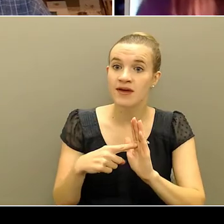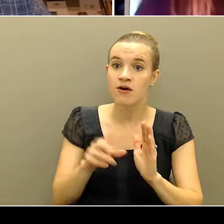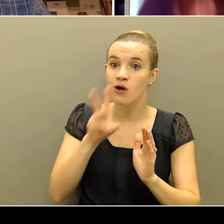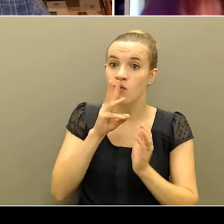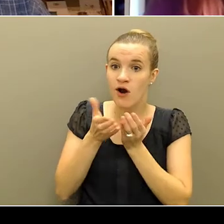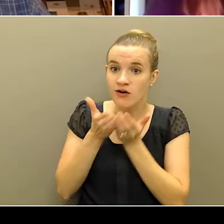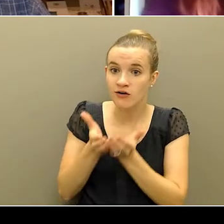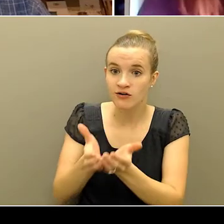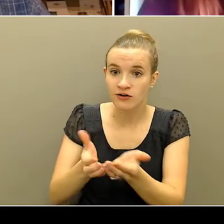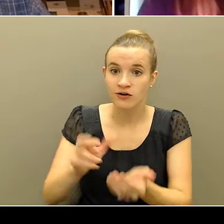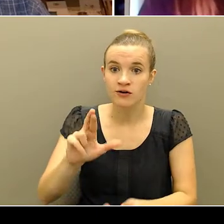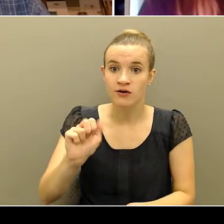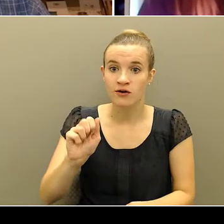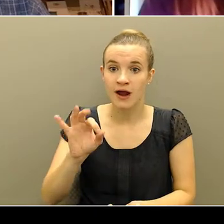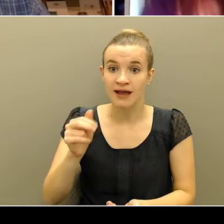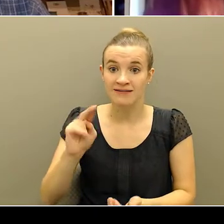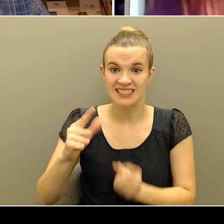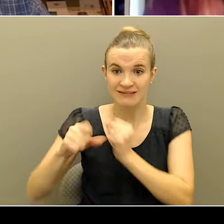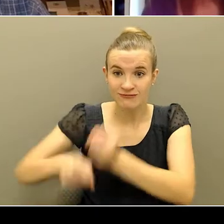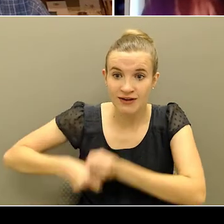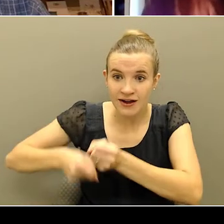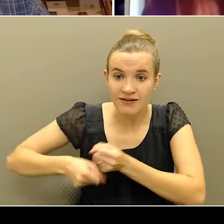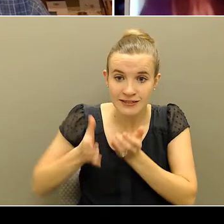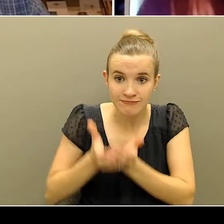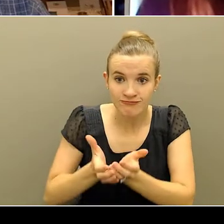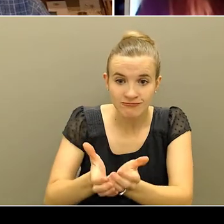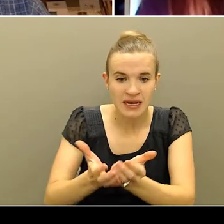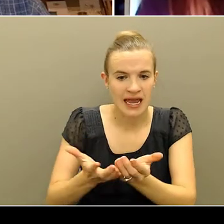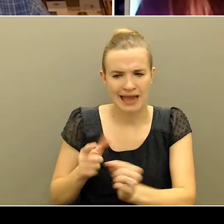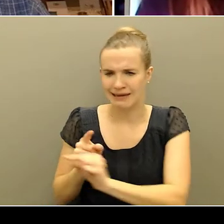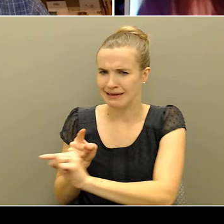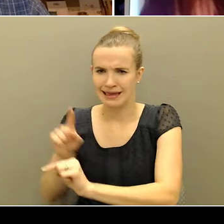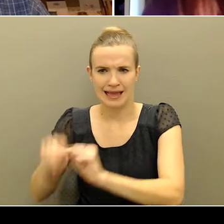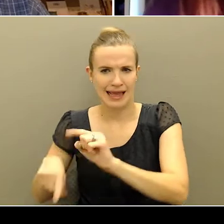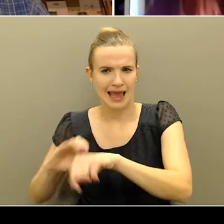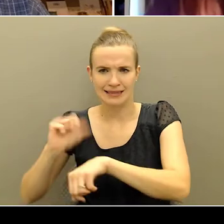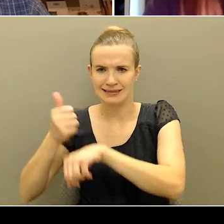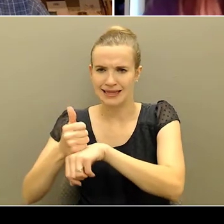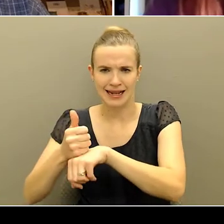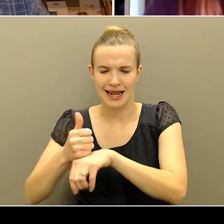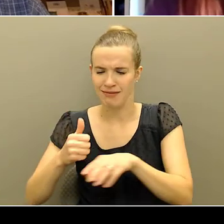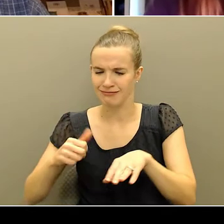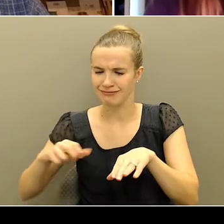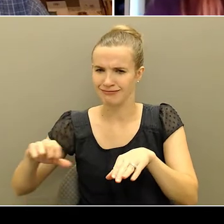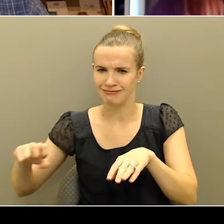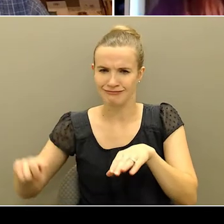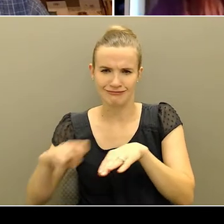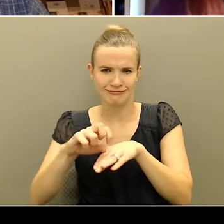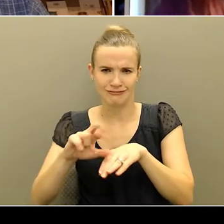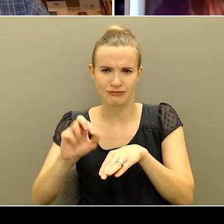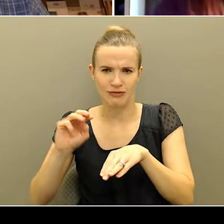crew and whatnot, it's definitely possible, you know, and it can be an incredibly inclusive experience.